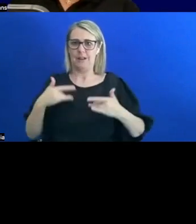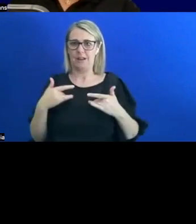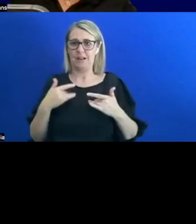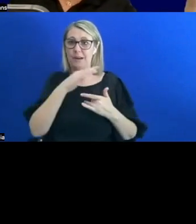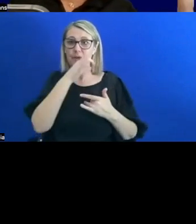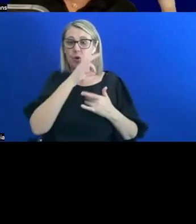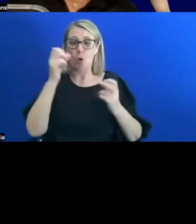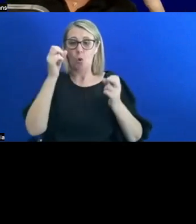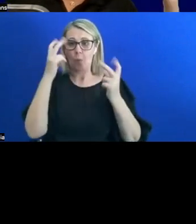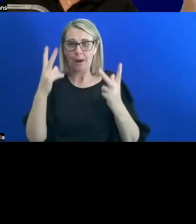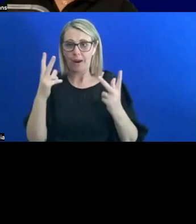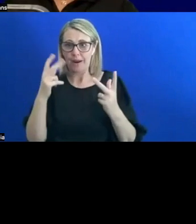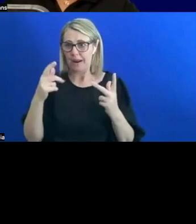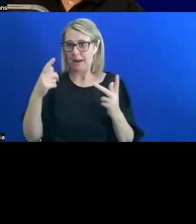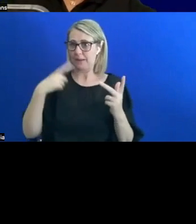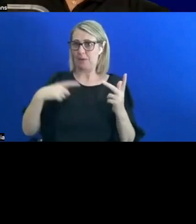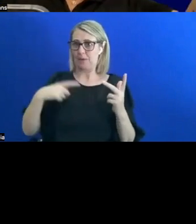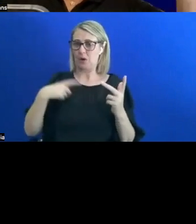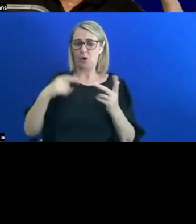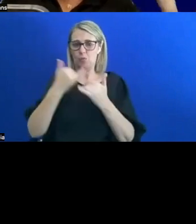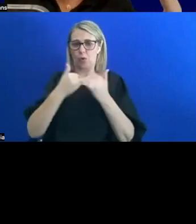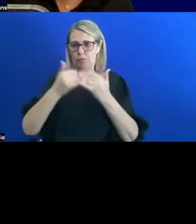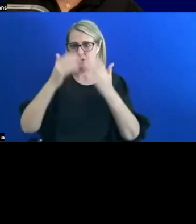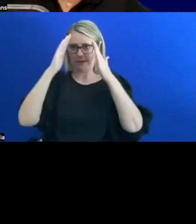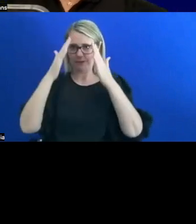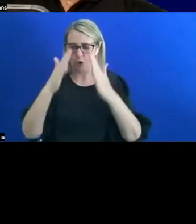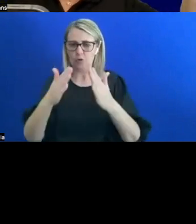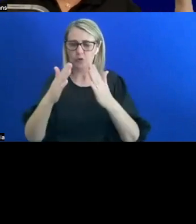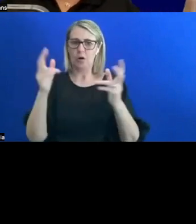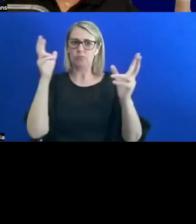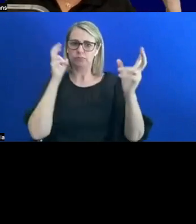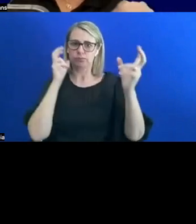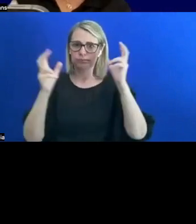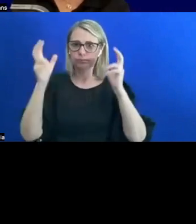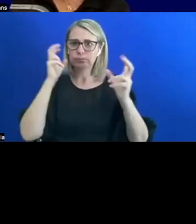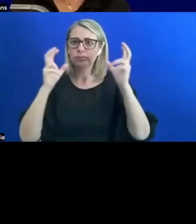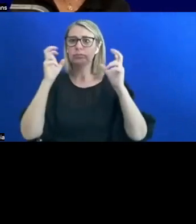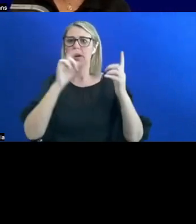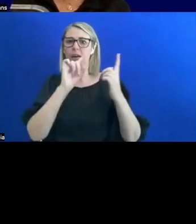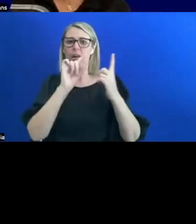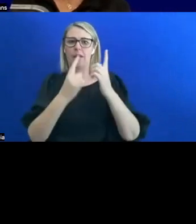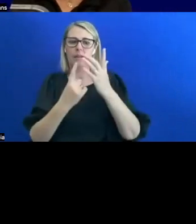because we are very focused on sounds and other things coming in externally,